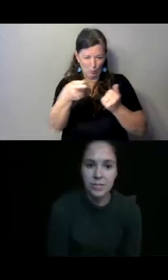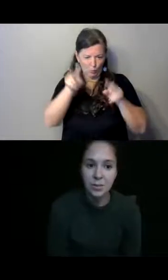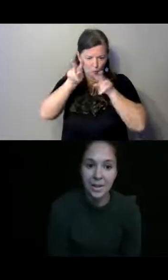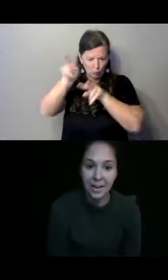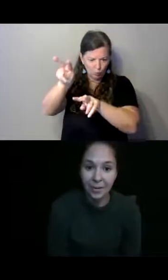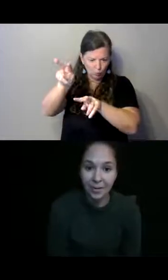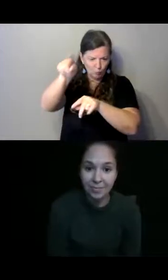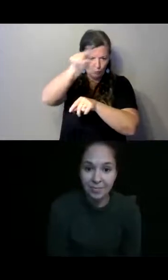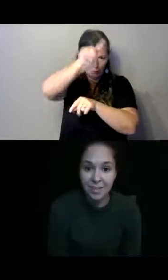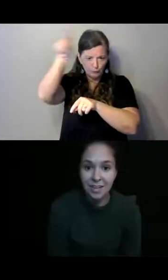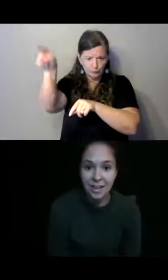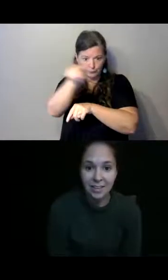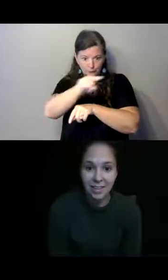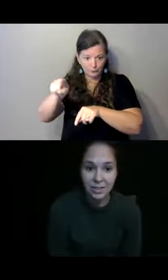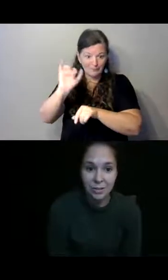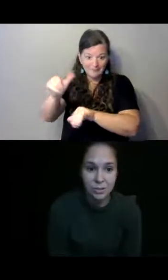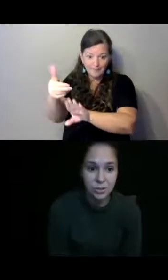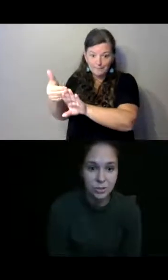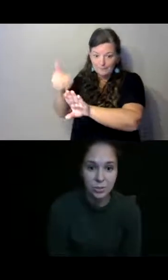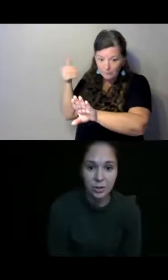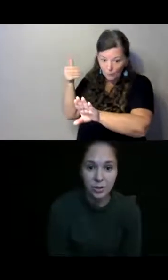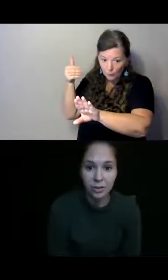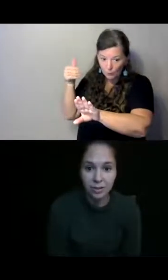So, now I'd like you to look